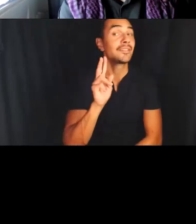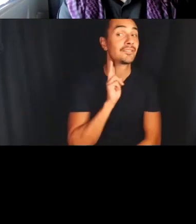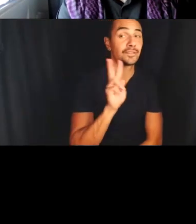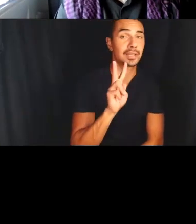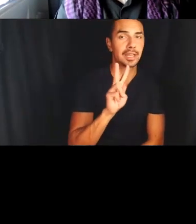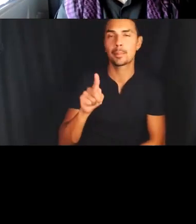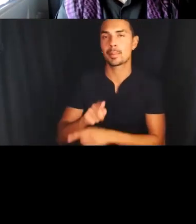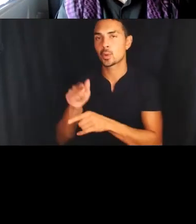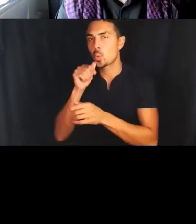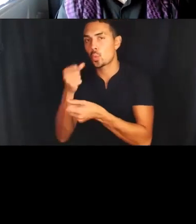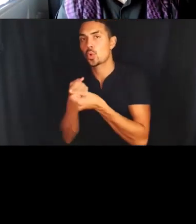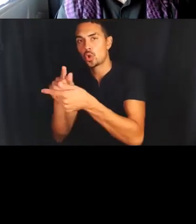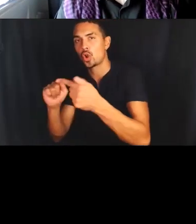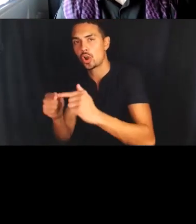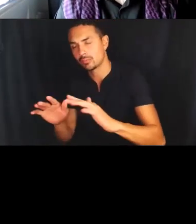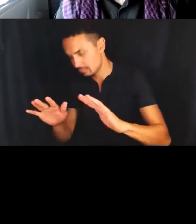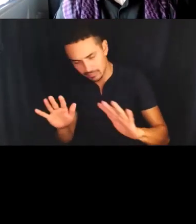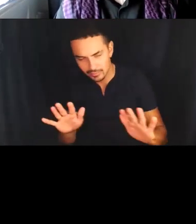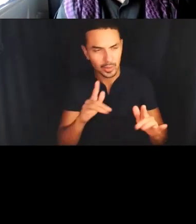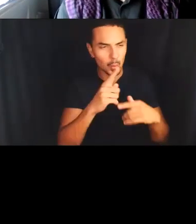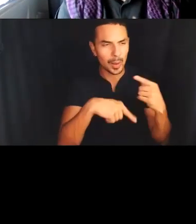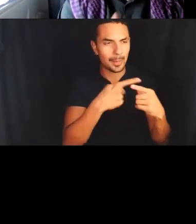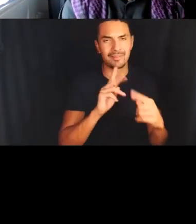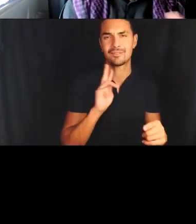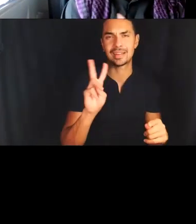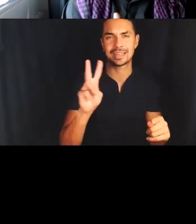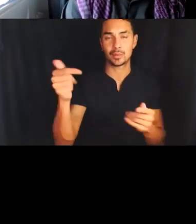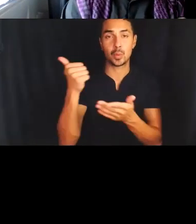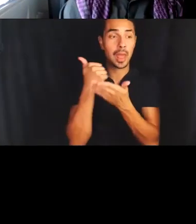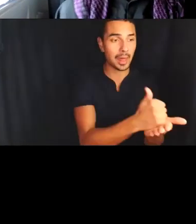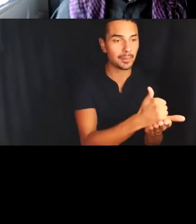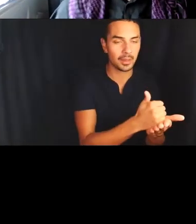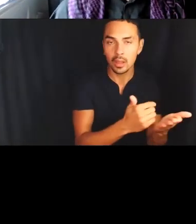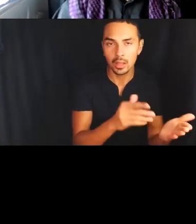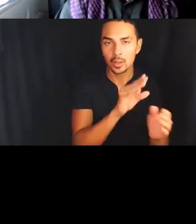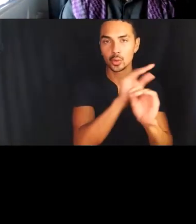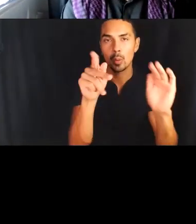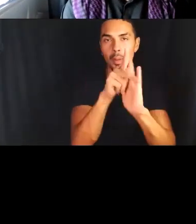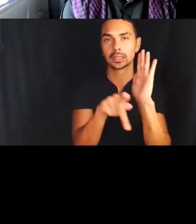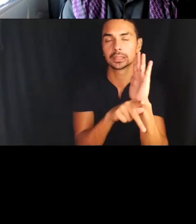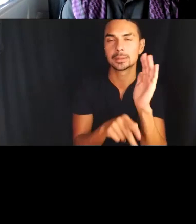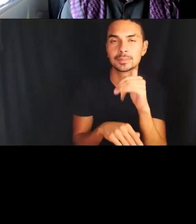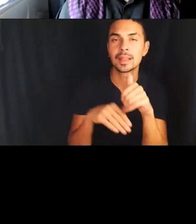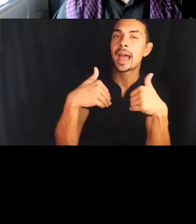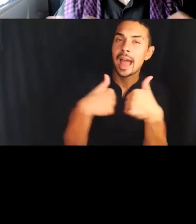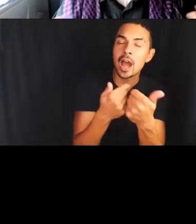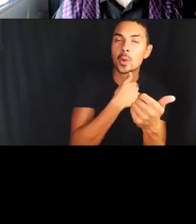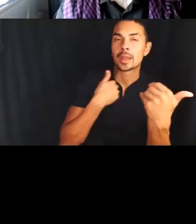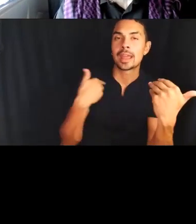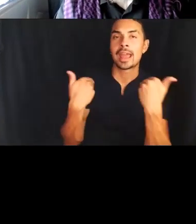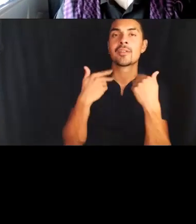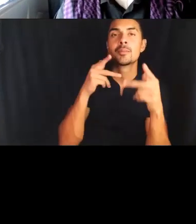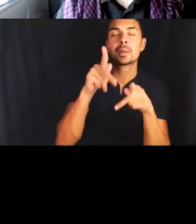that they're coming to the scene to help. So that's another place of like, you know, how do we have people be integral?